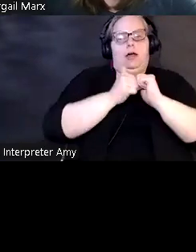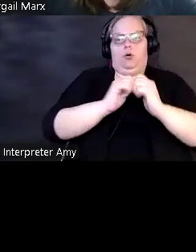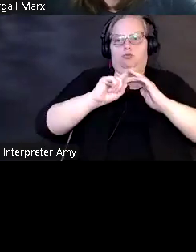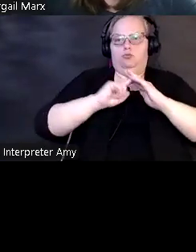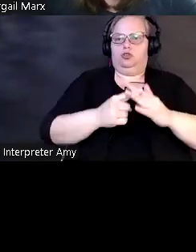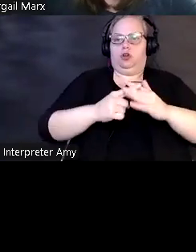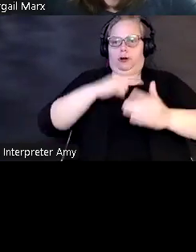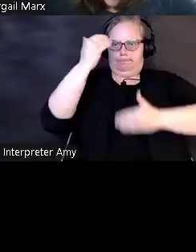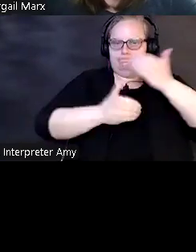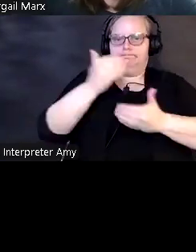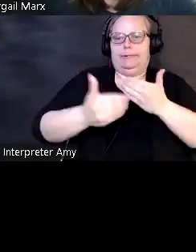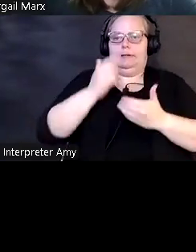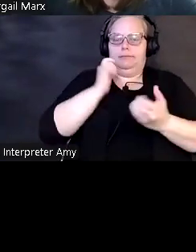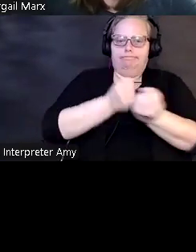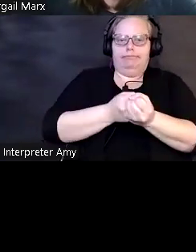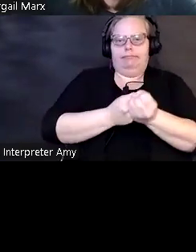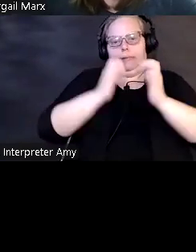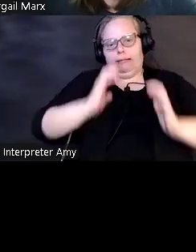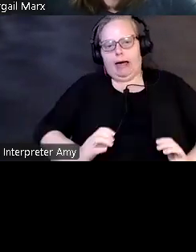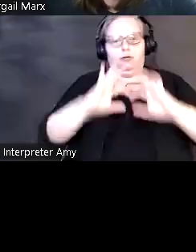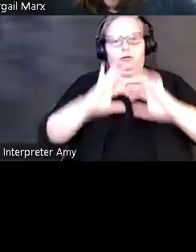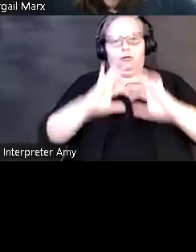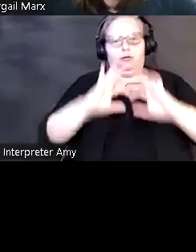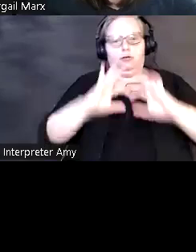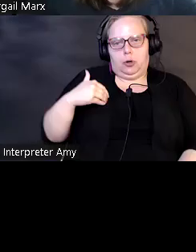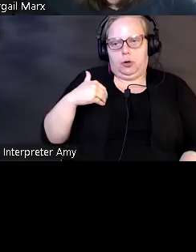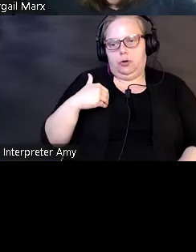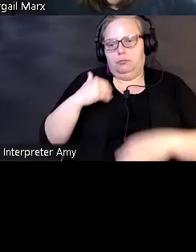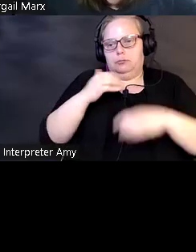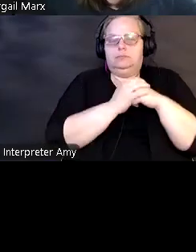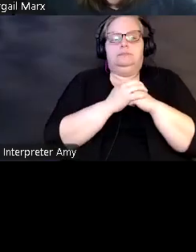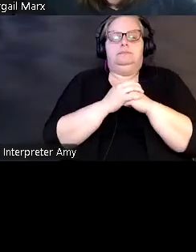for your client or your family member or whoever it is you're working with.